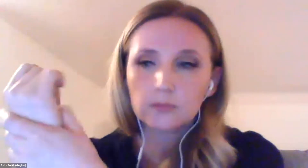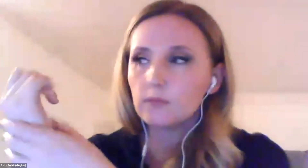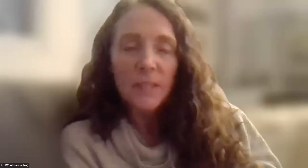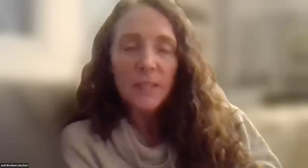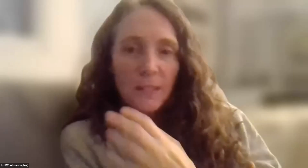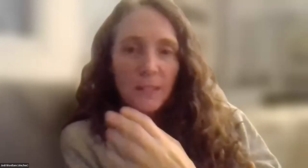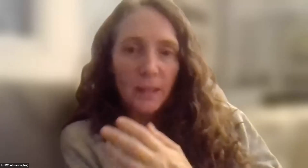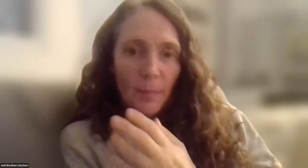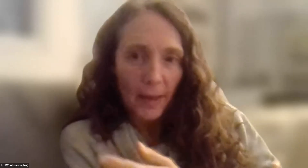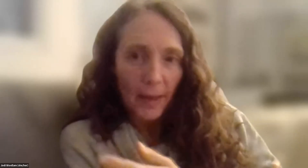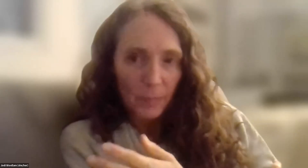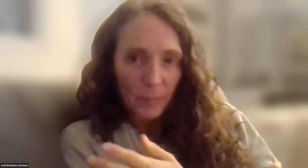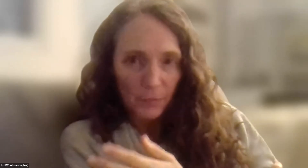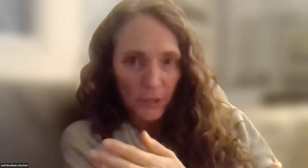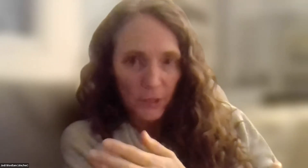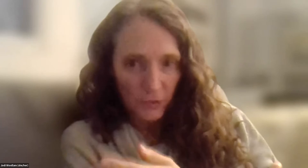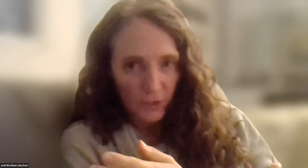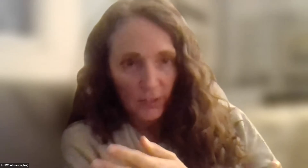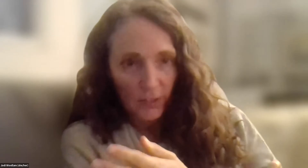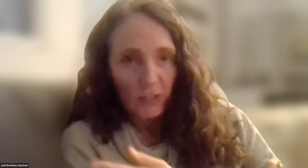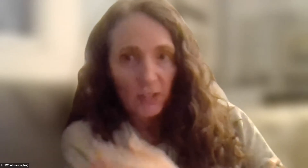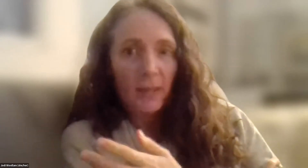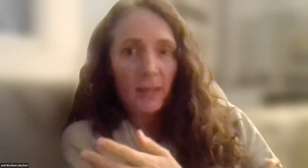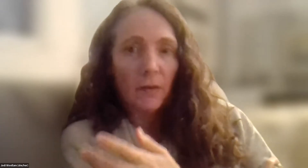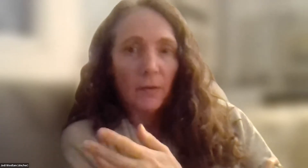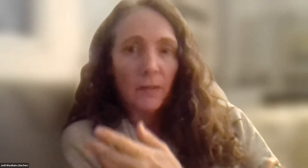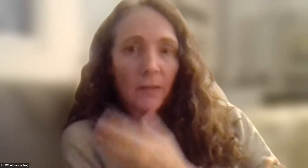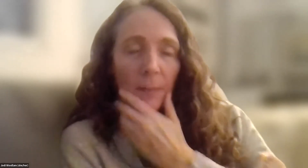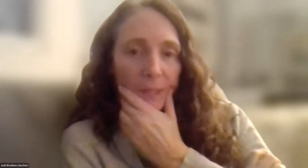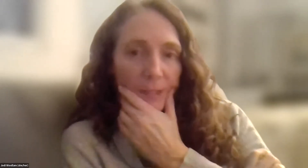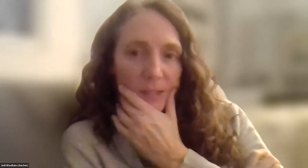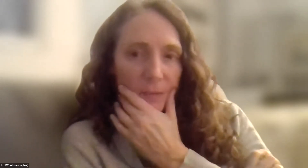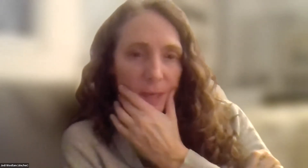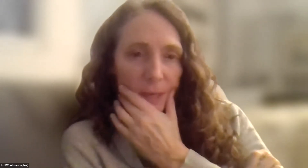So there isn't necessarily a maximum for Children's Fringe, it's dependent on applications that you get